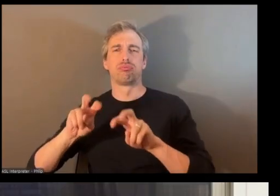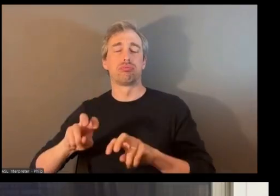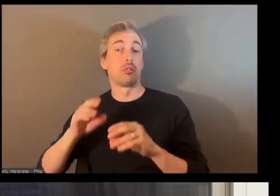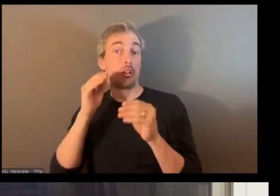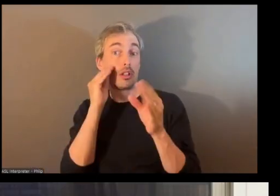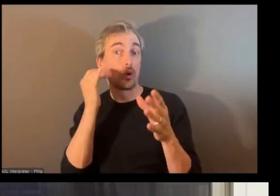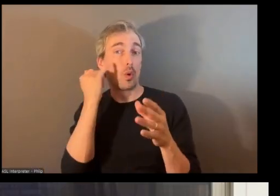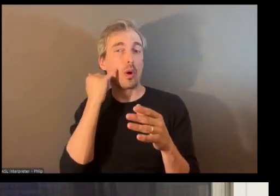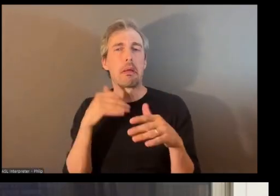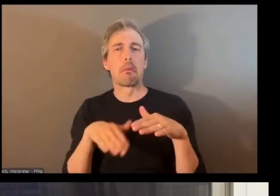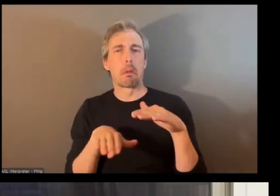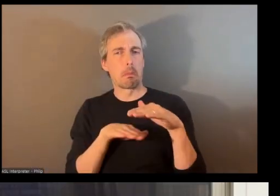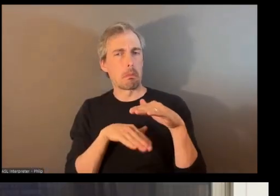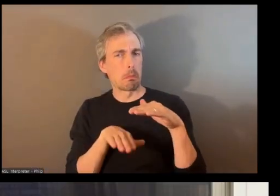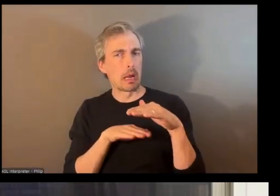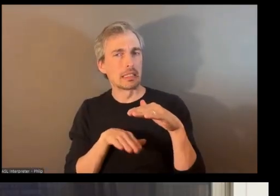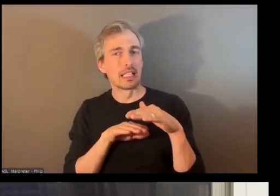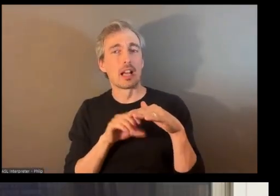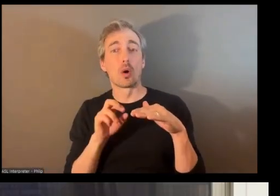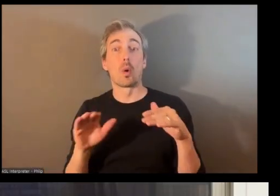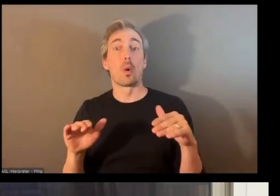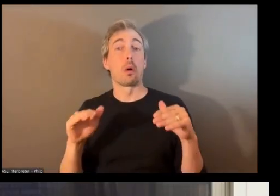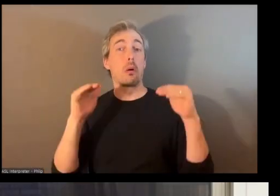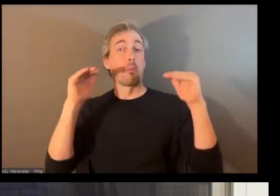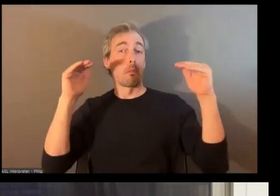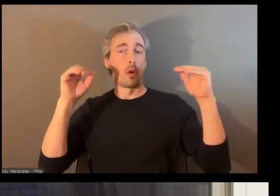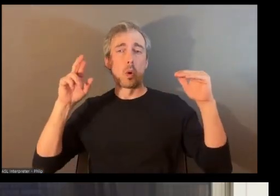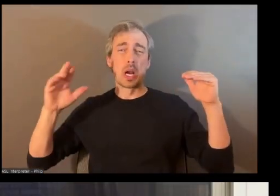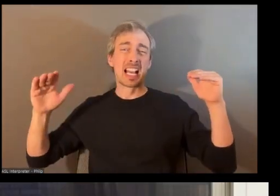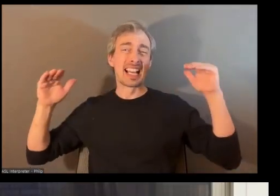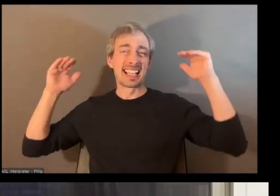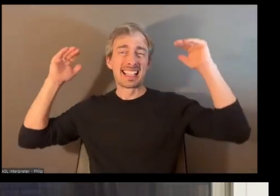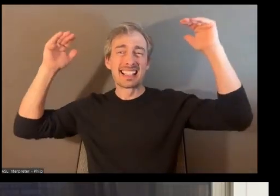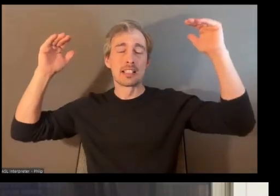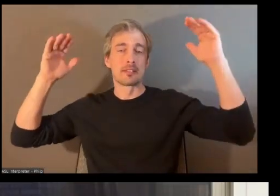Or... You know... Unlimited proficiency. Yeah.